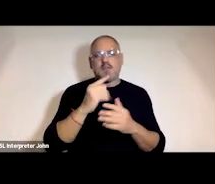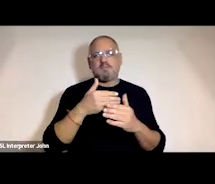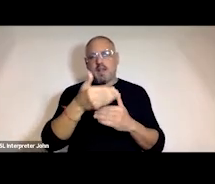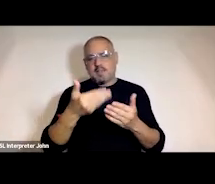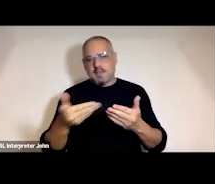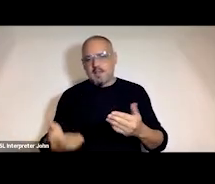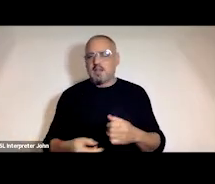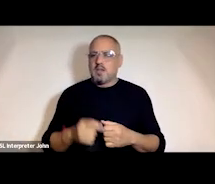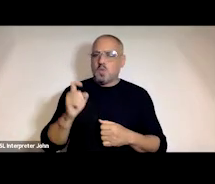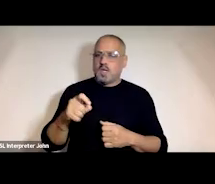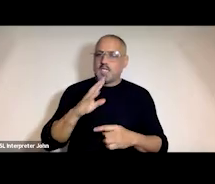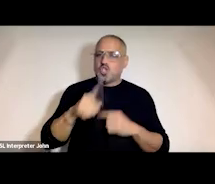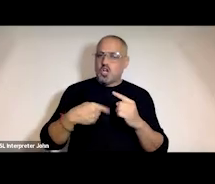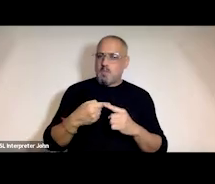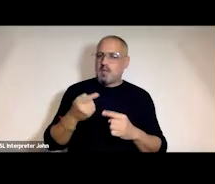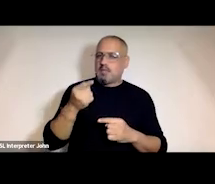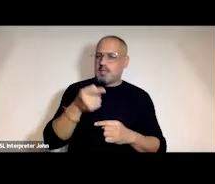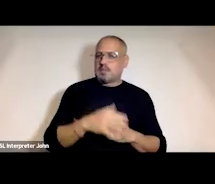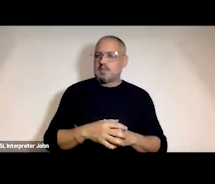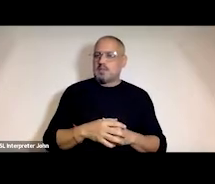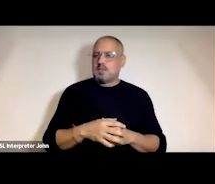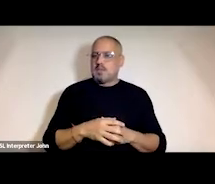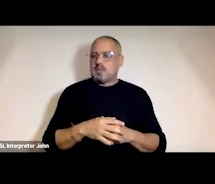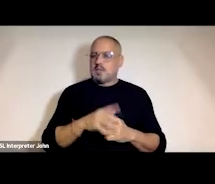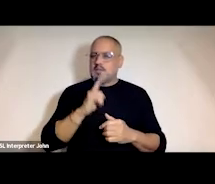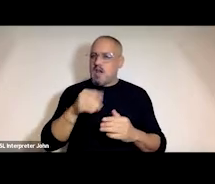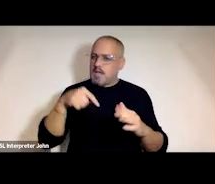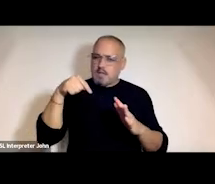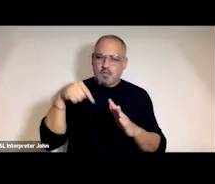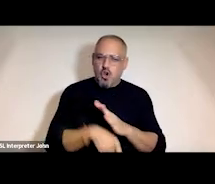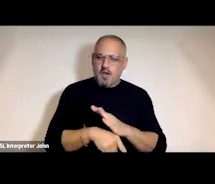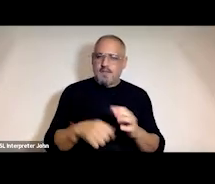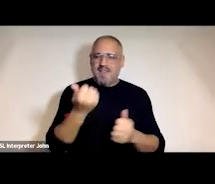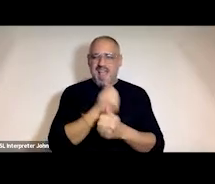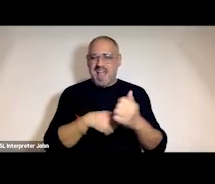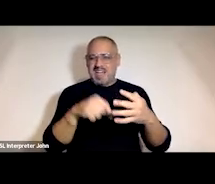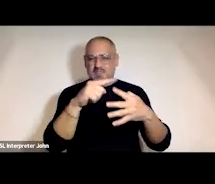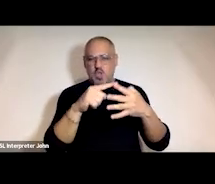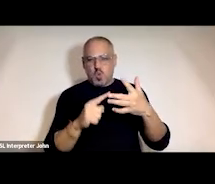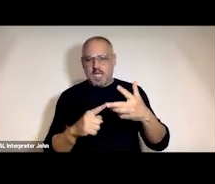We need to talk about this very thoroughly. For any of those three examples,